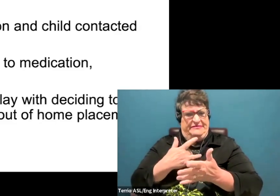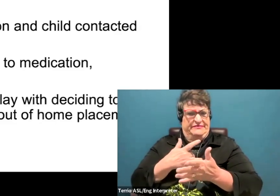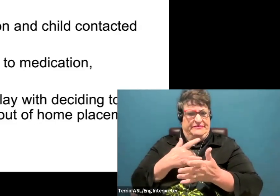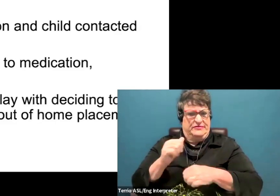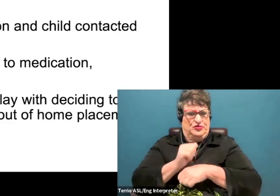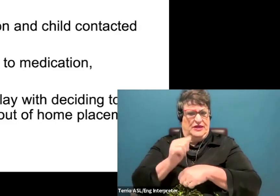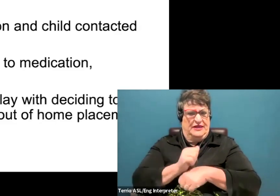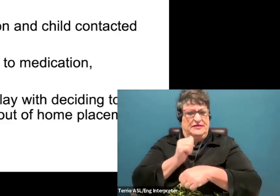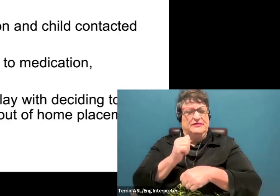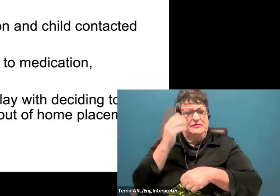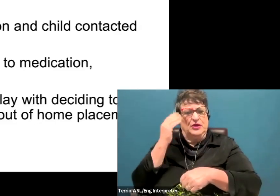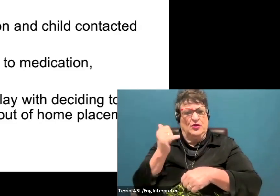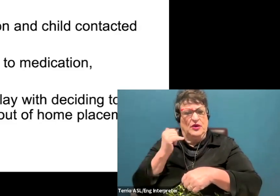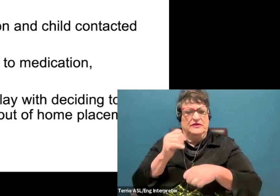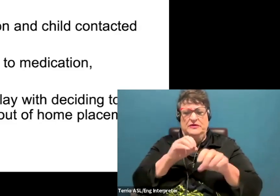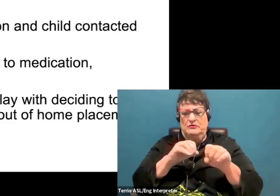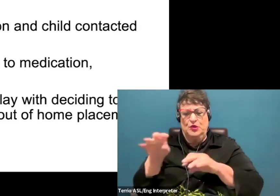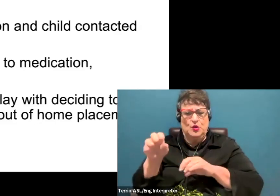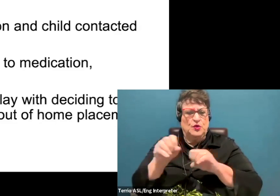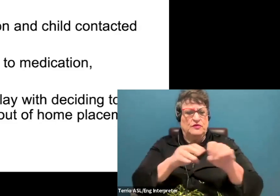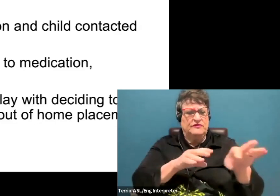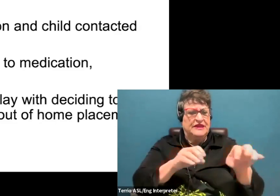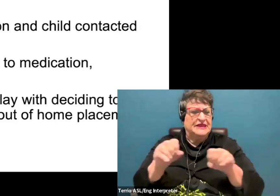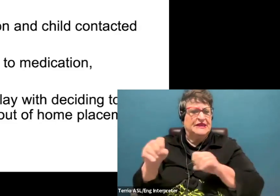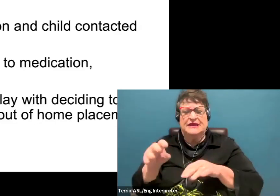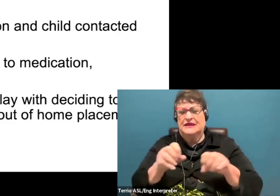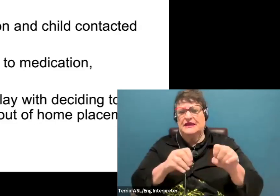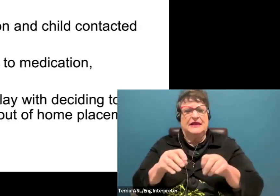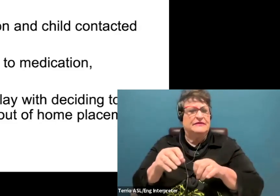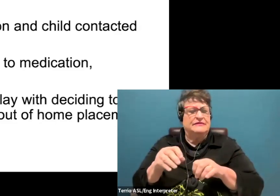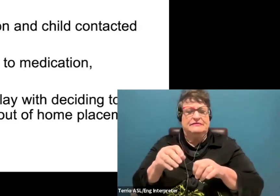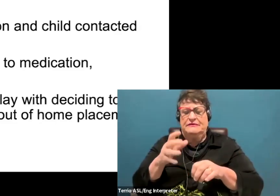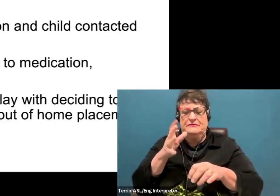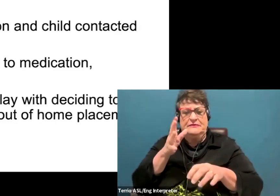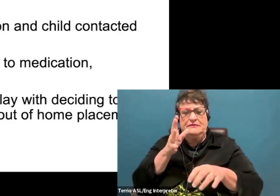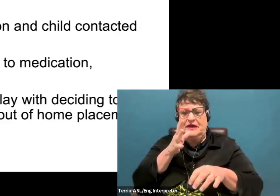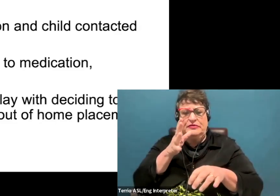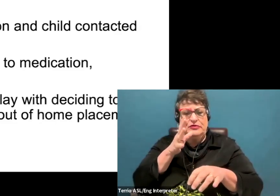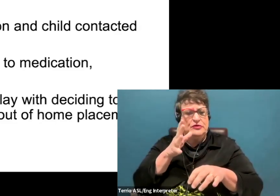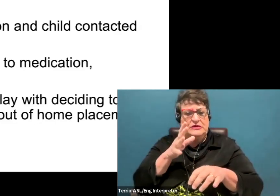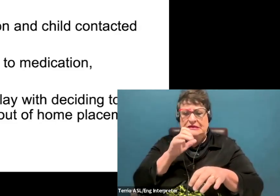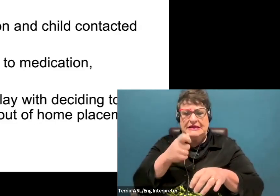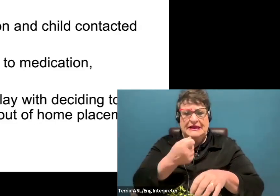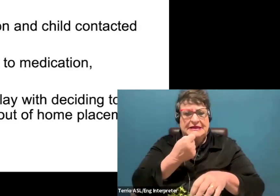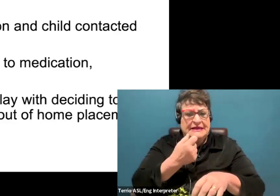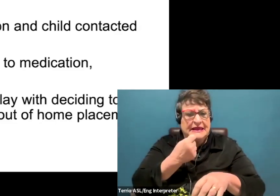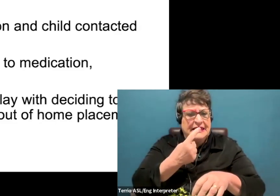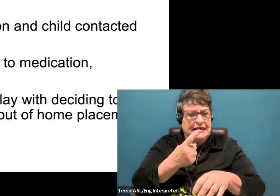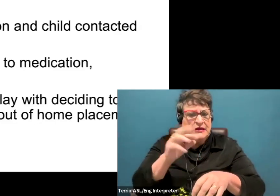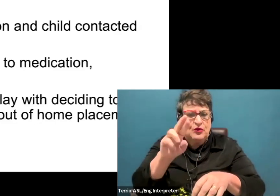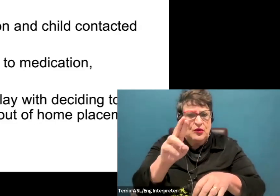of moving that's been happening with the family and she doesn't have access to medication. When you looked at what the CPS report was saying,